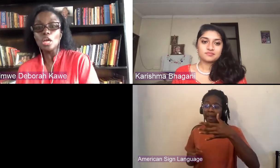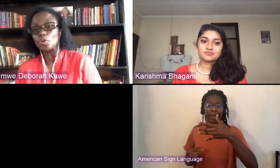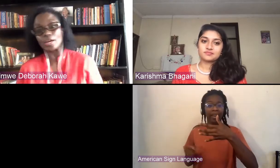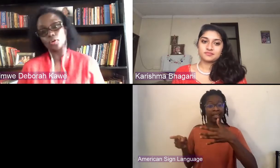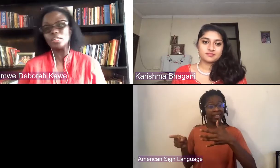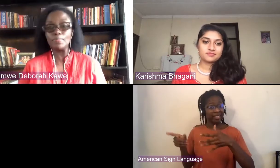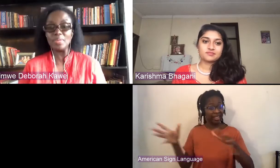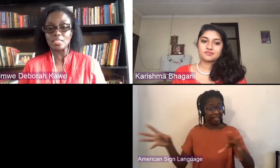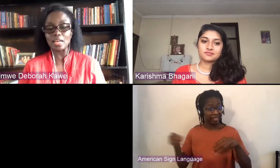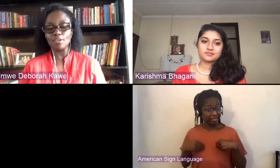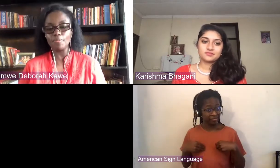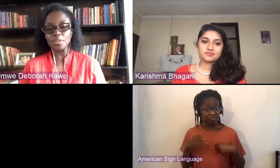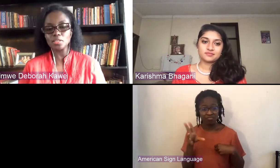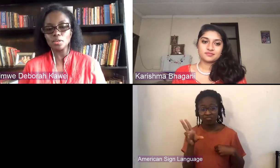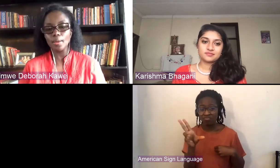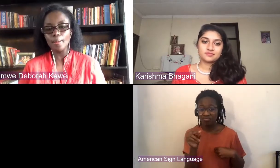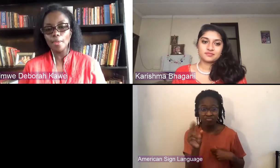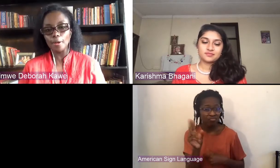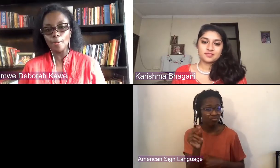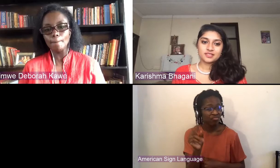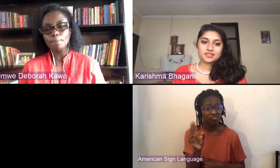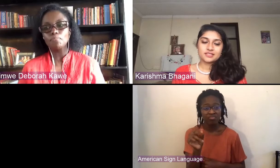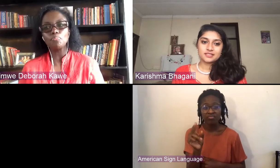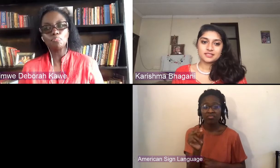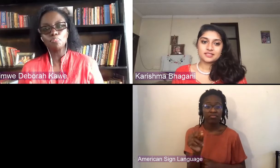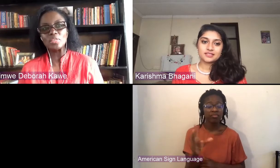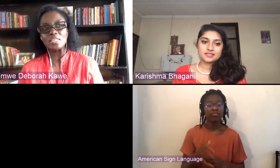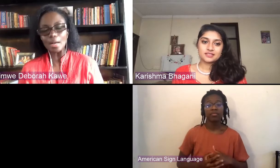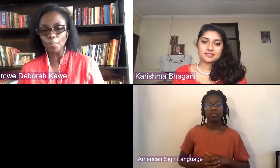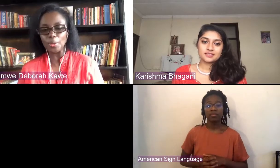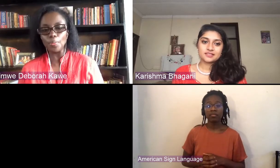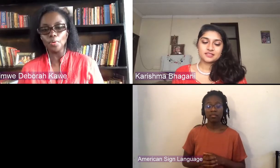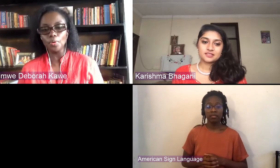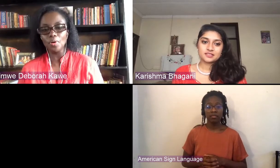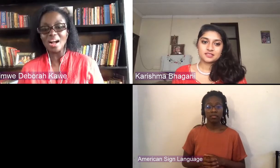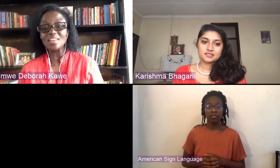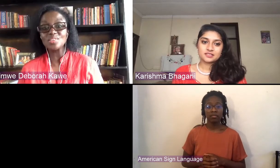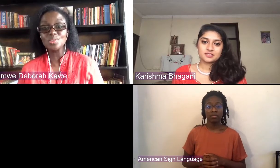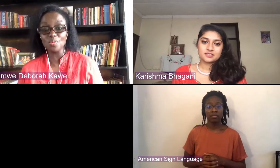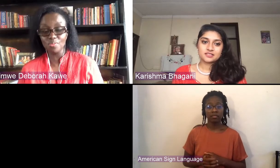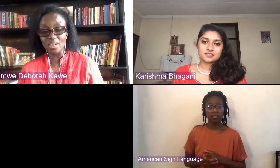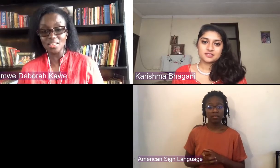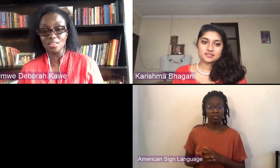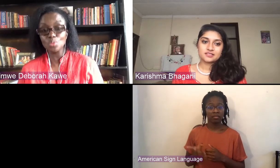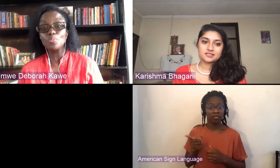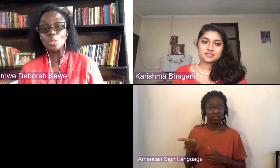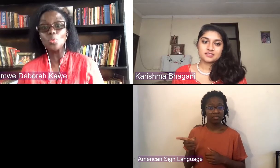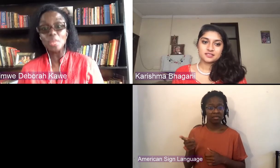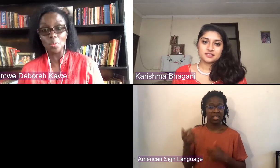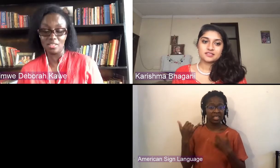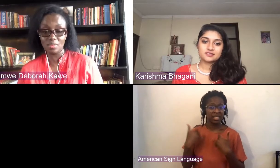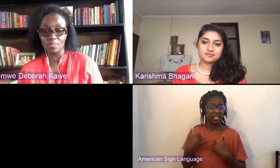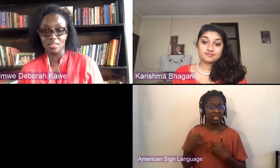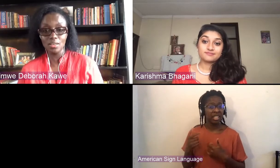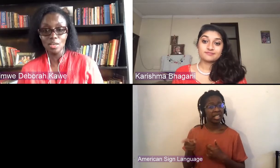You can only be this kind of person, you know young people are so ready to be who they want to be